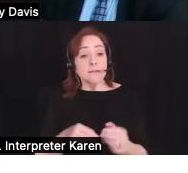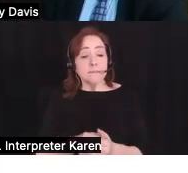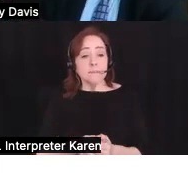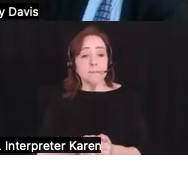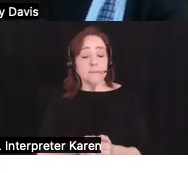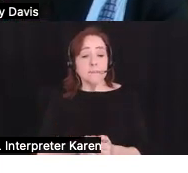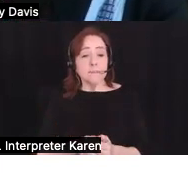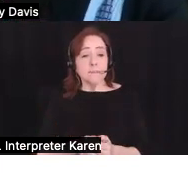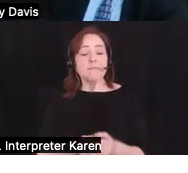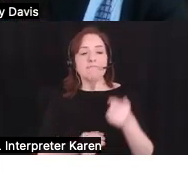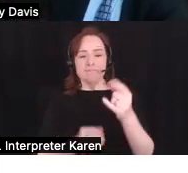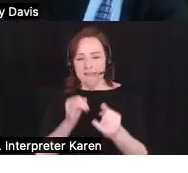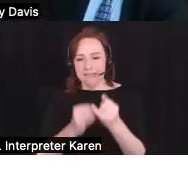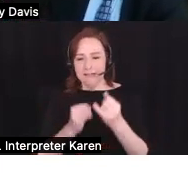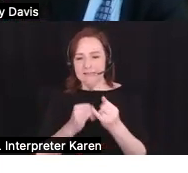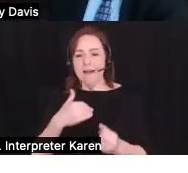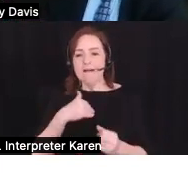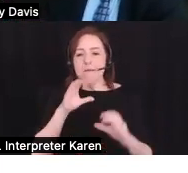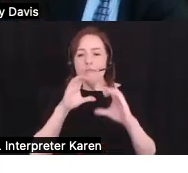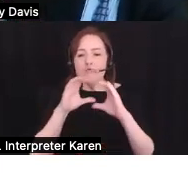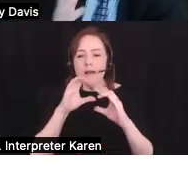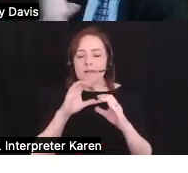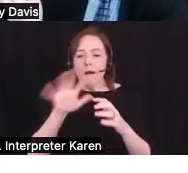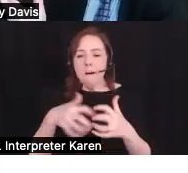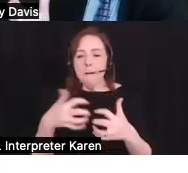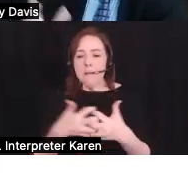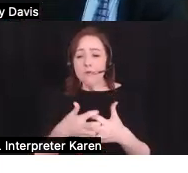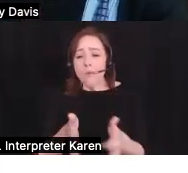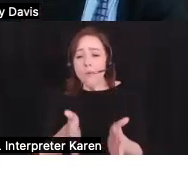there's a communication accommodation request letter which you're welcome to use and share